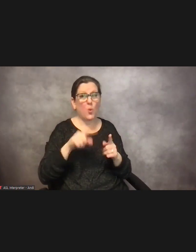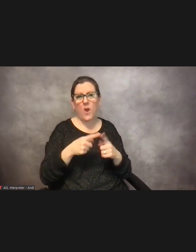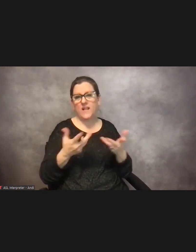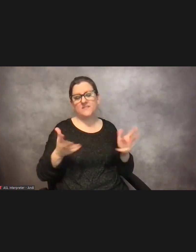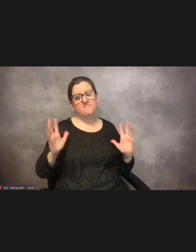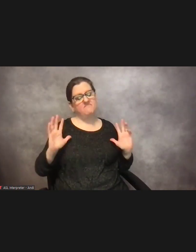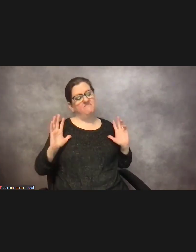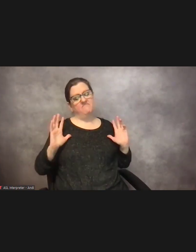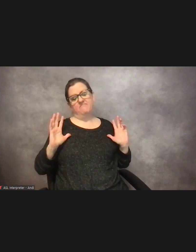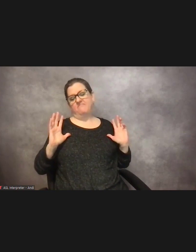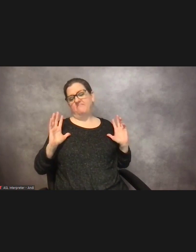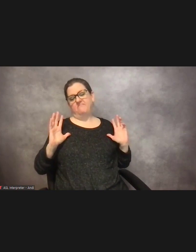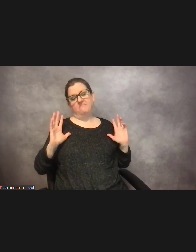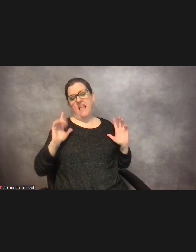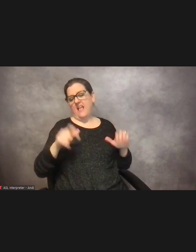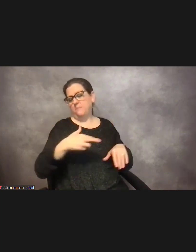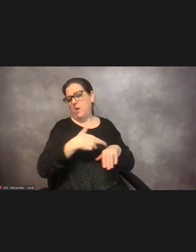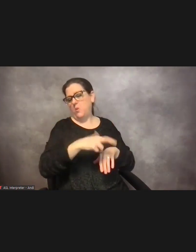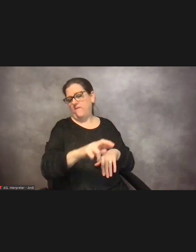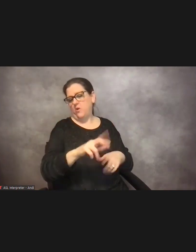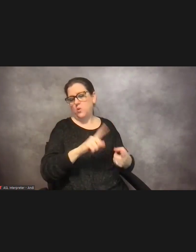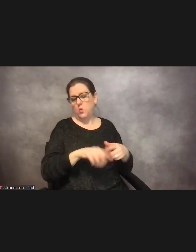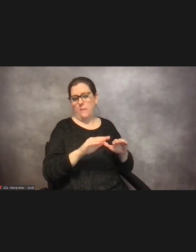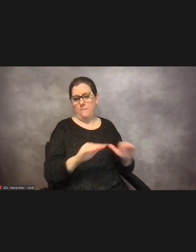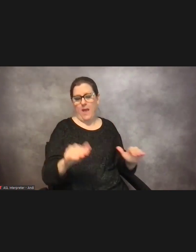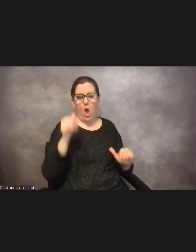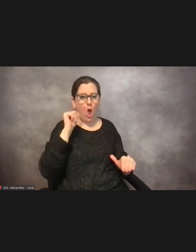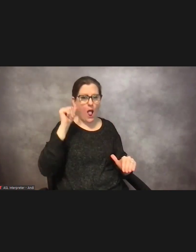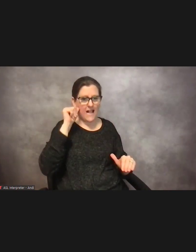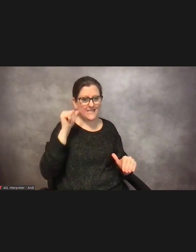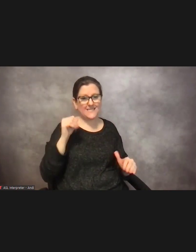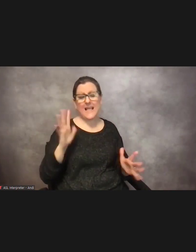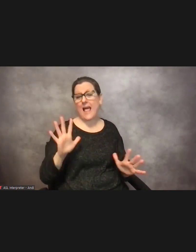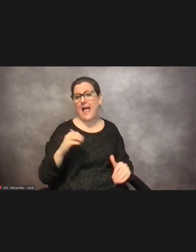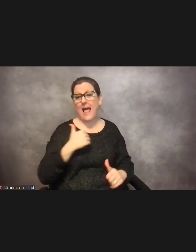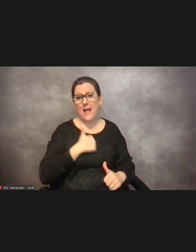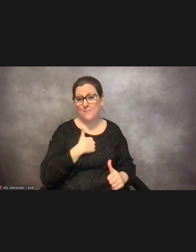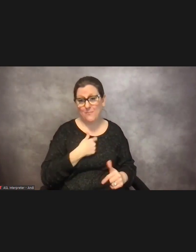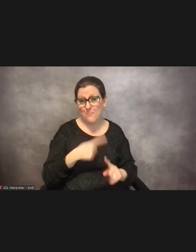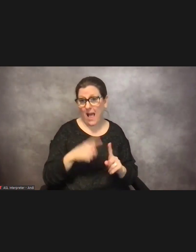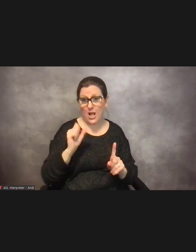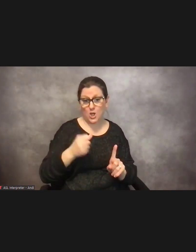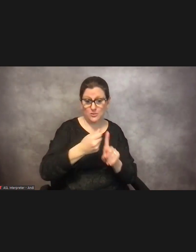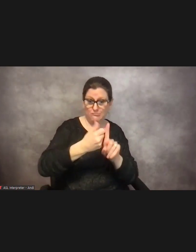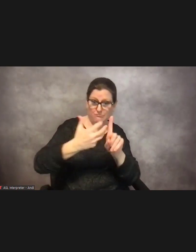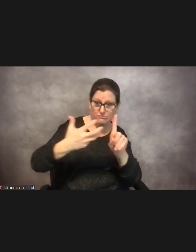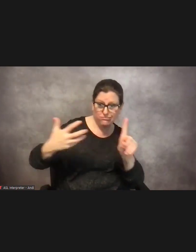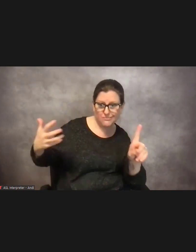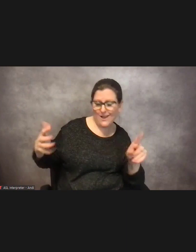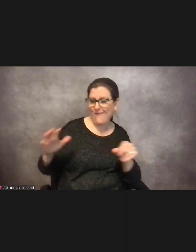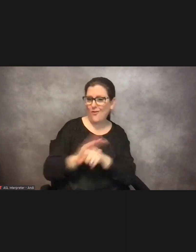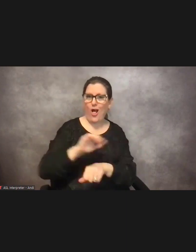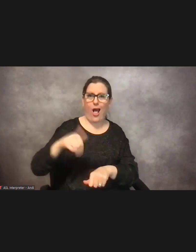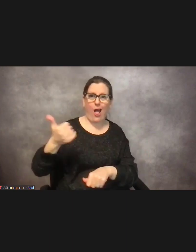get them successfully screened and, so, there's a lot of varying things that we can do, but we may, um, without going into all the specifics, um, but there are strategies we can do with, um,